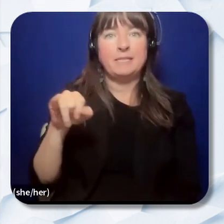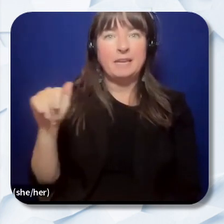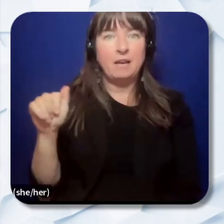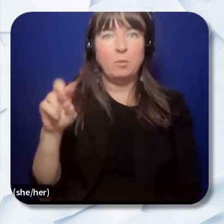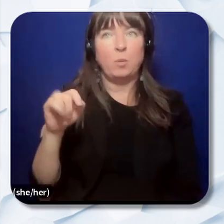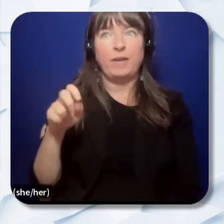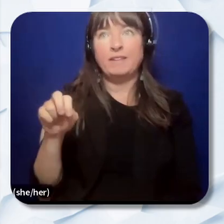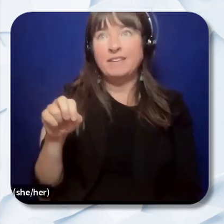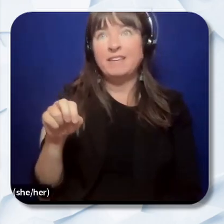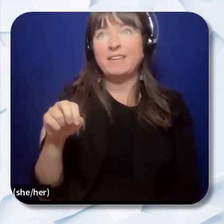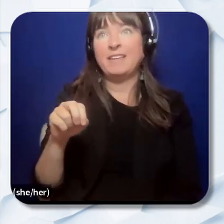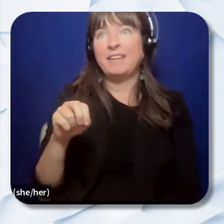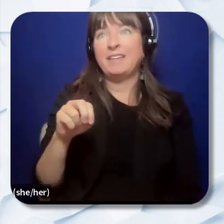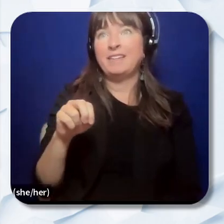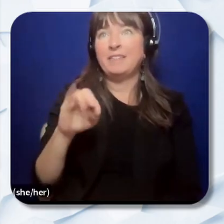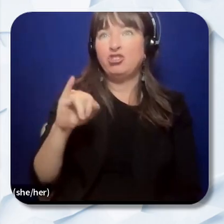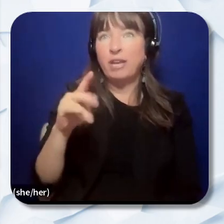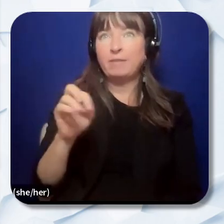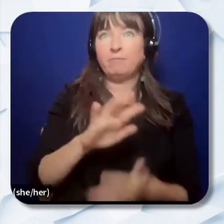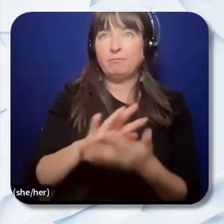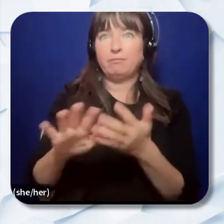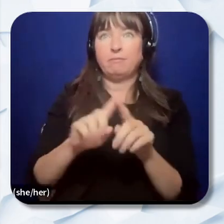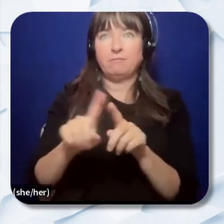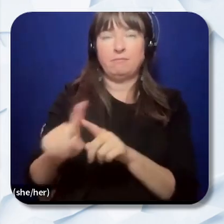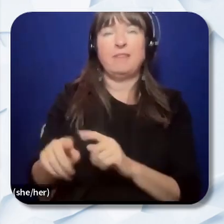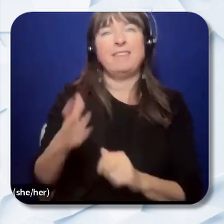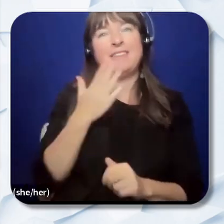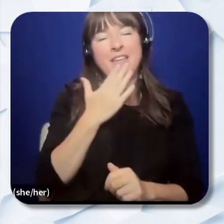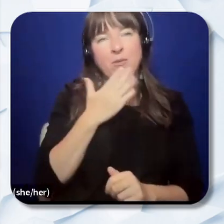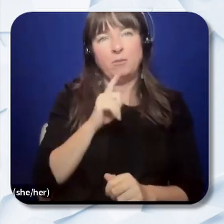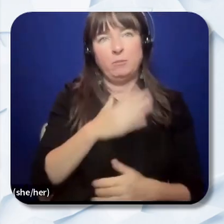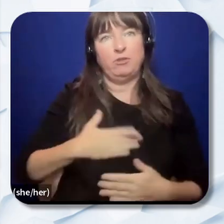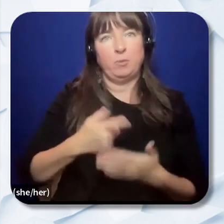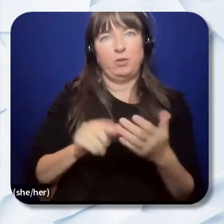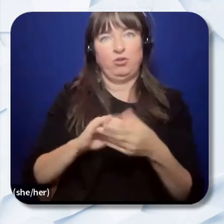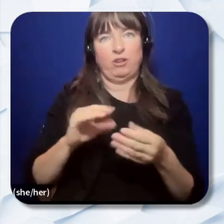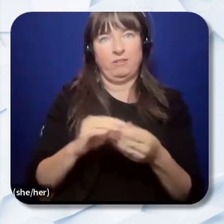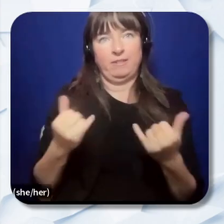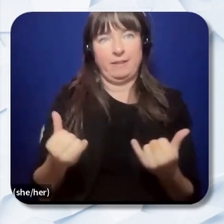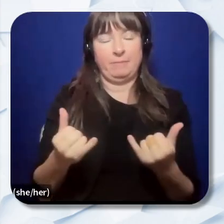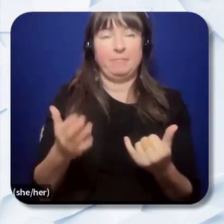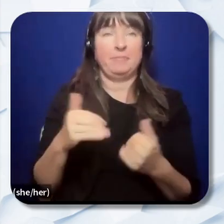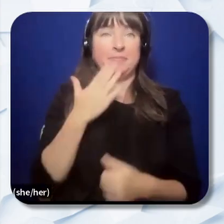McInnish. Thank you. I appreciate what you shared today. I also would like to thank our CDE team. We